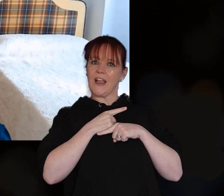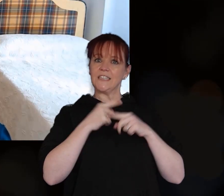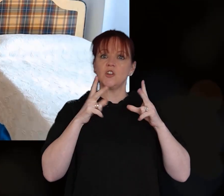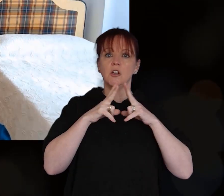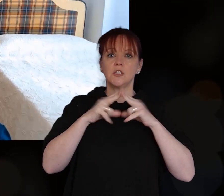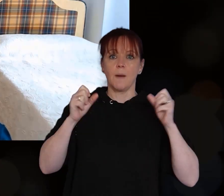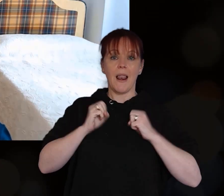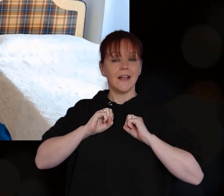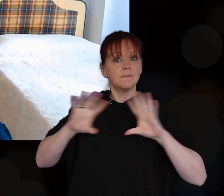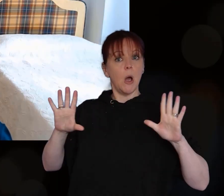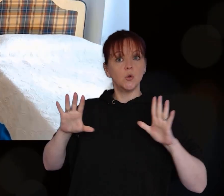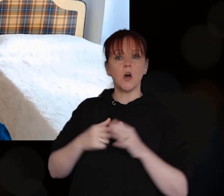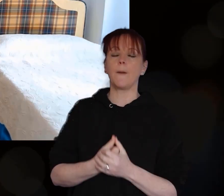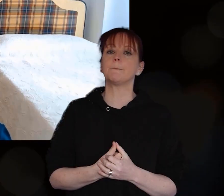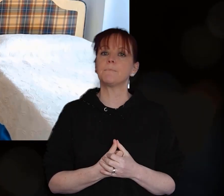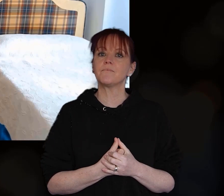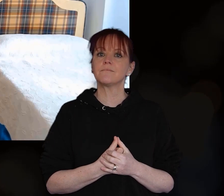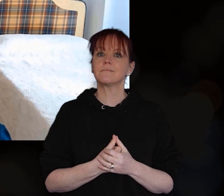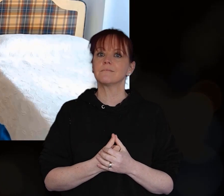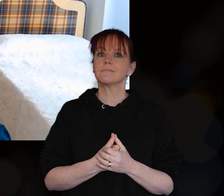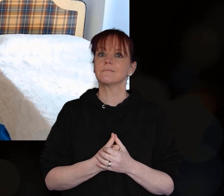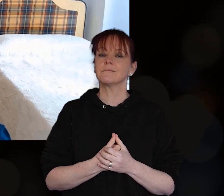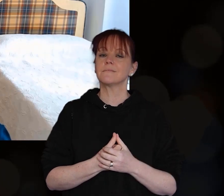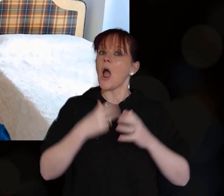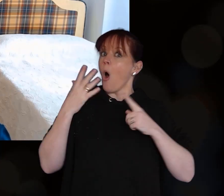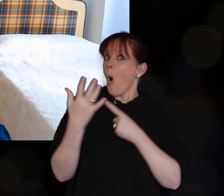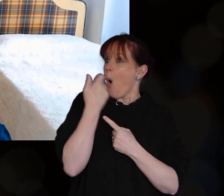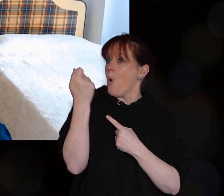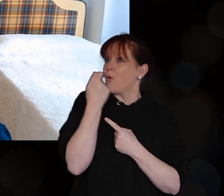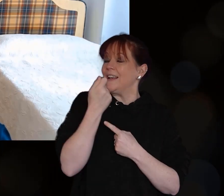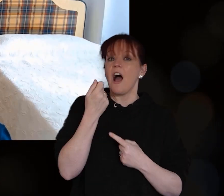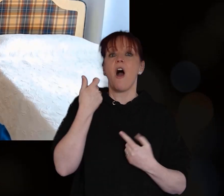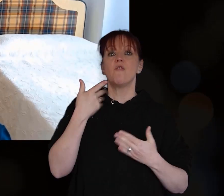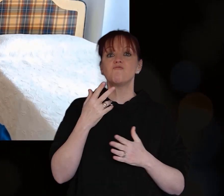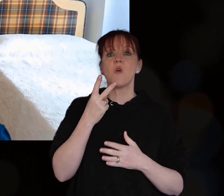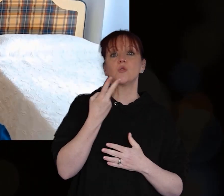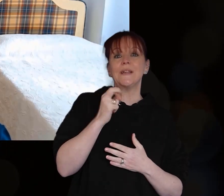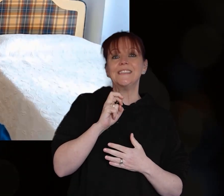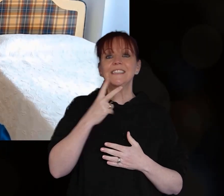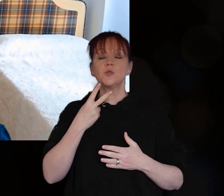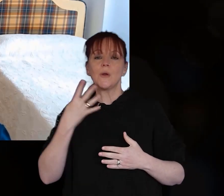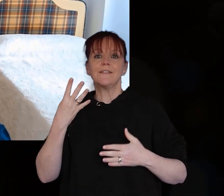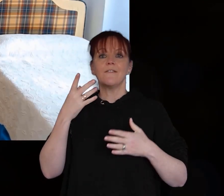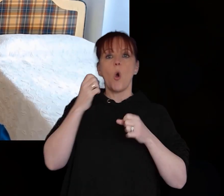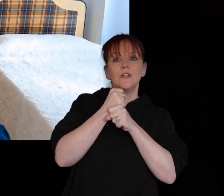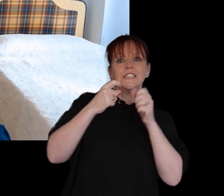And the winner of the 2024 GAconf award for AAA Excellence award goes to...